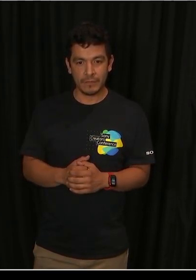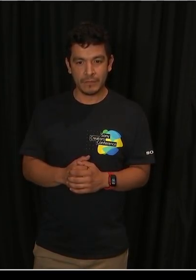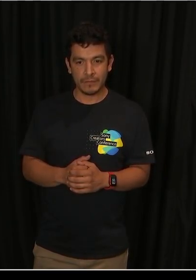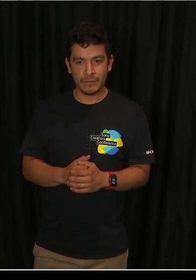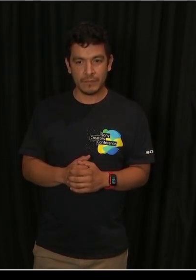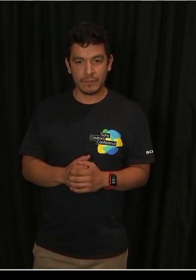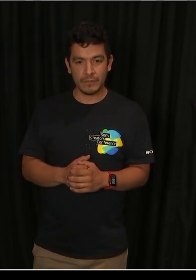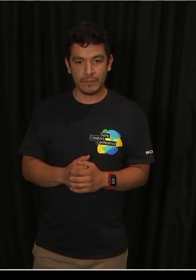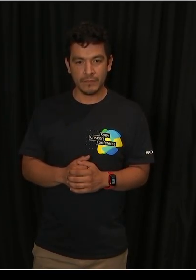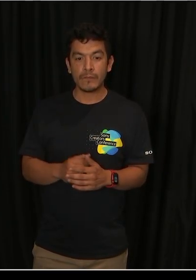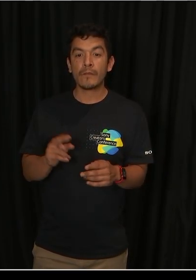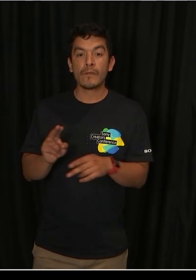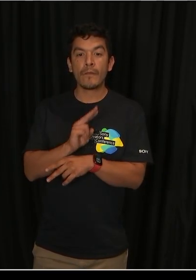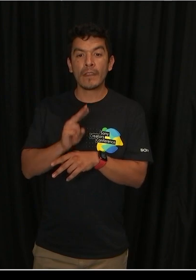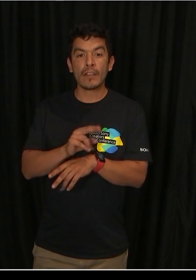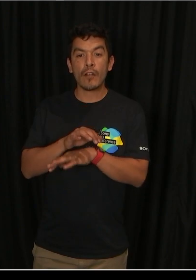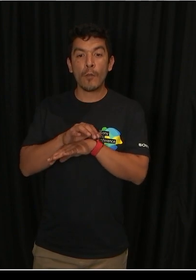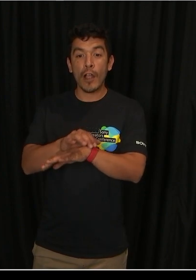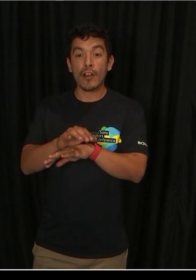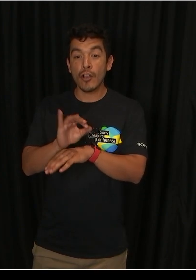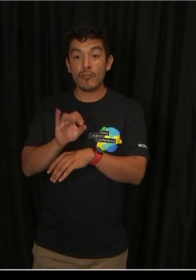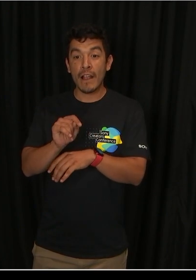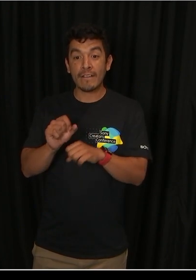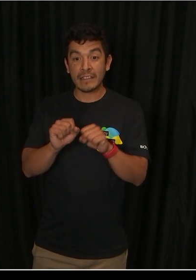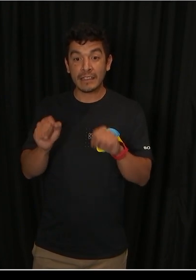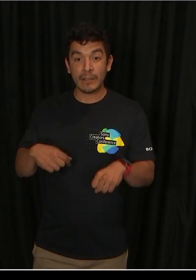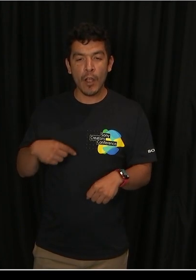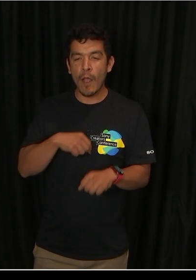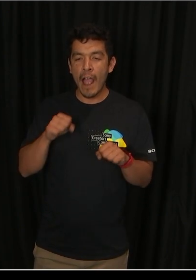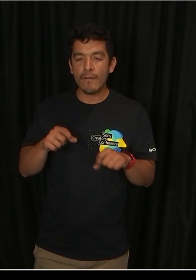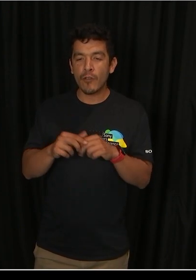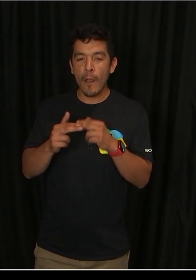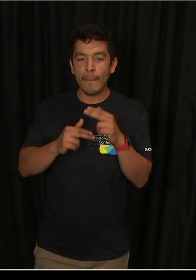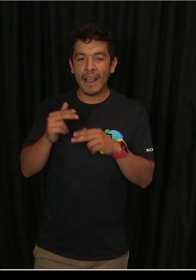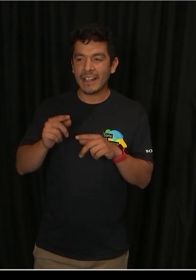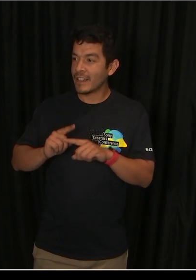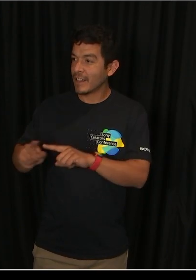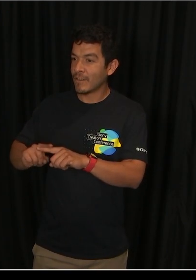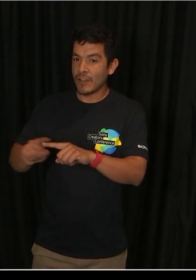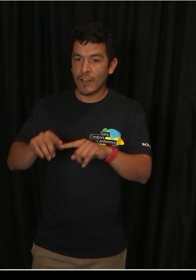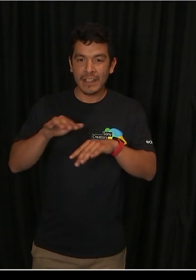Using a new Spider Crowd system, we were able to build a considerable amount of additional spider characters with